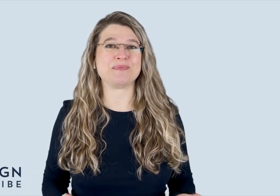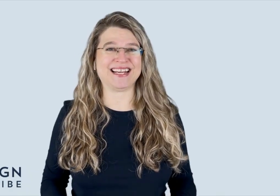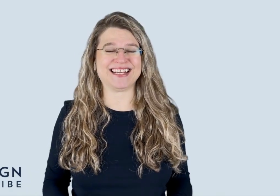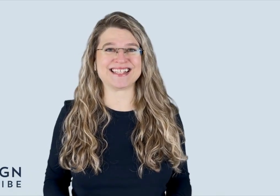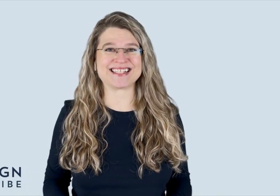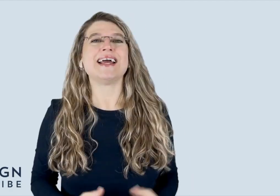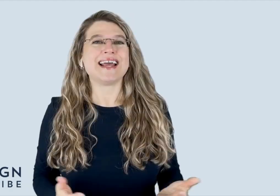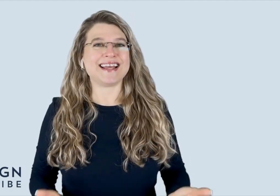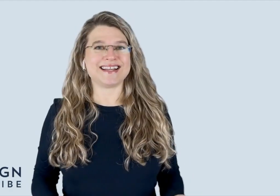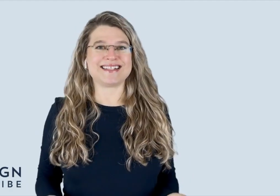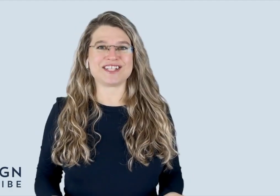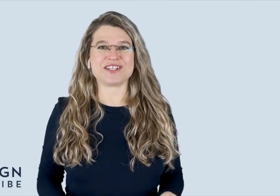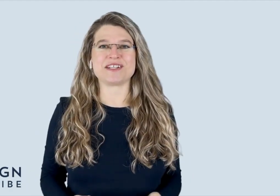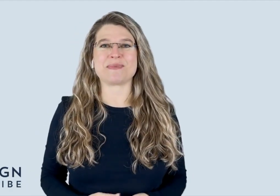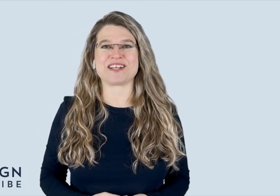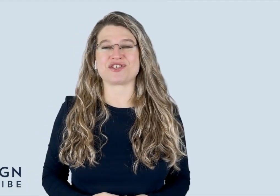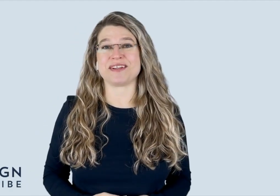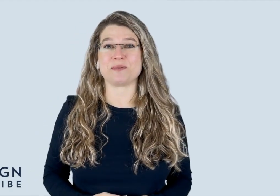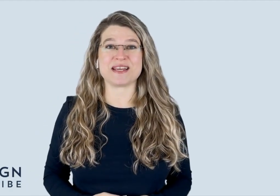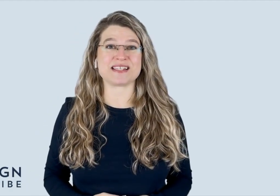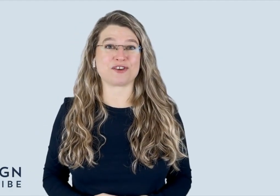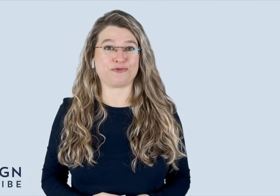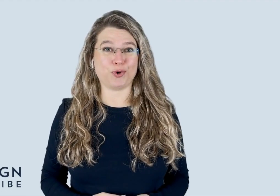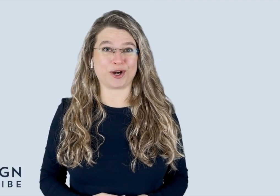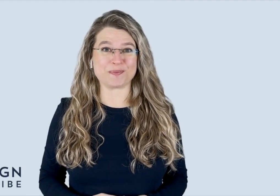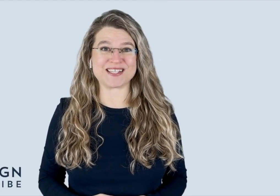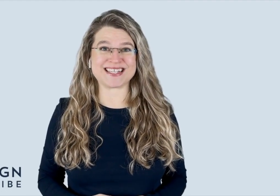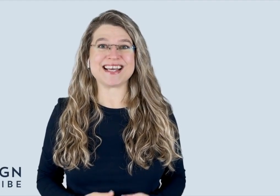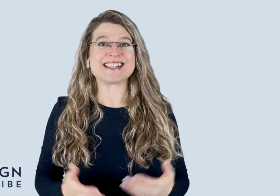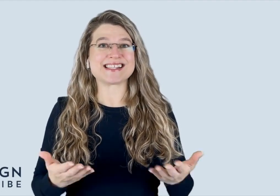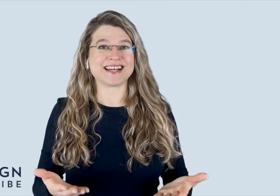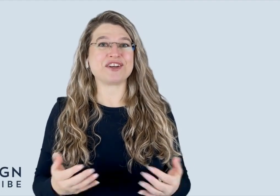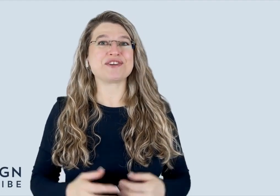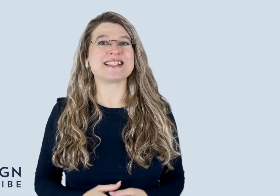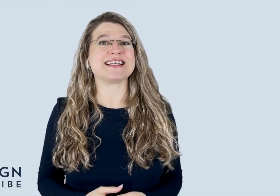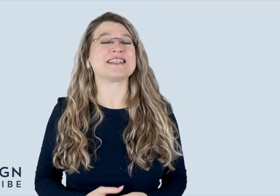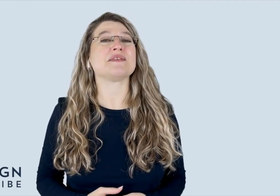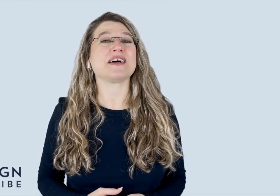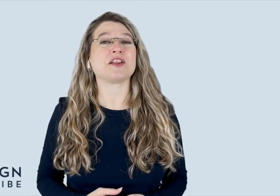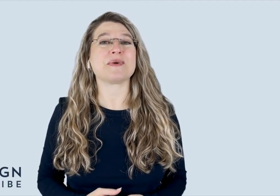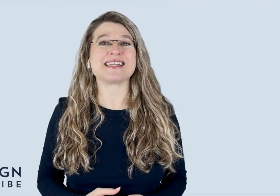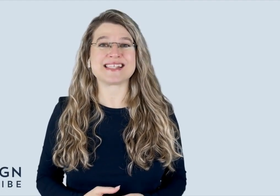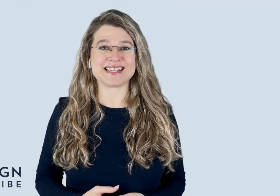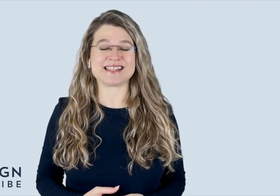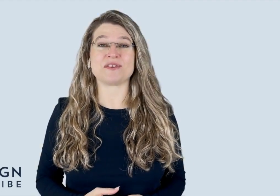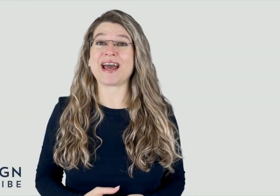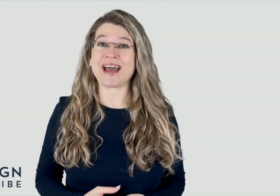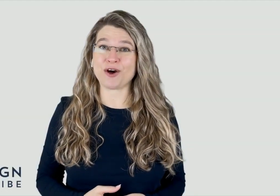meanings. In addition to mastering the basic forms, signers need to develop a sense of how